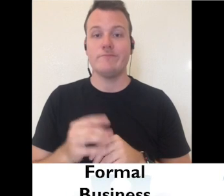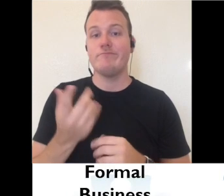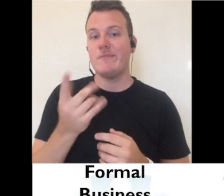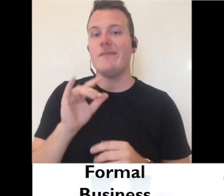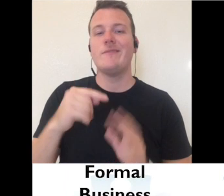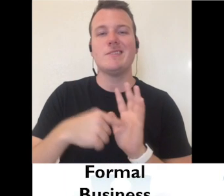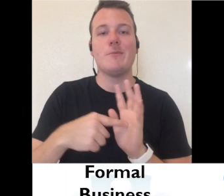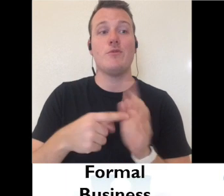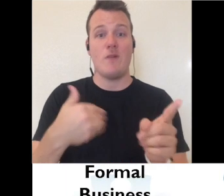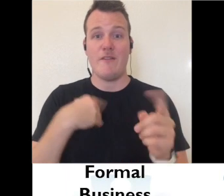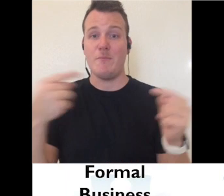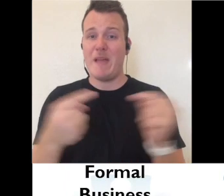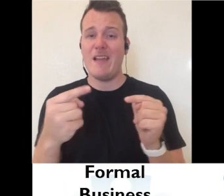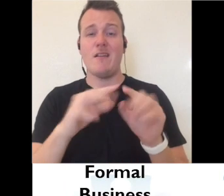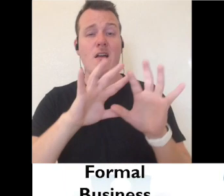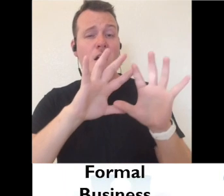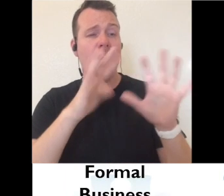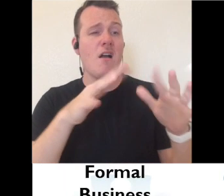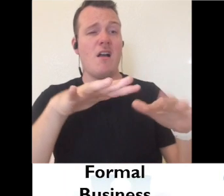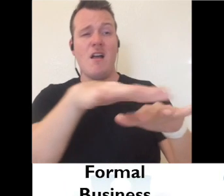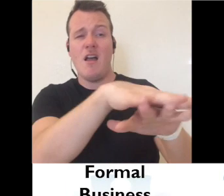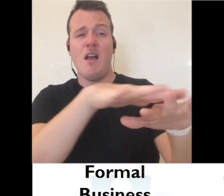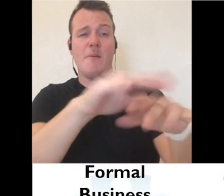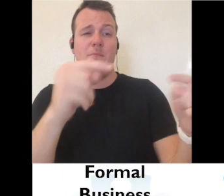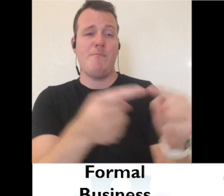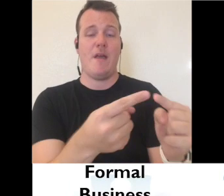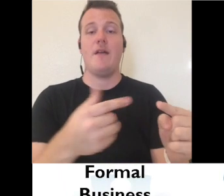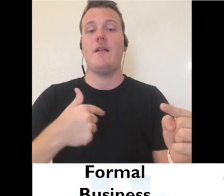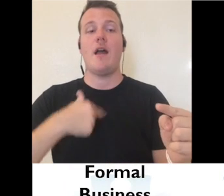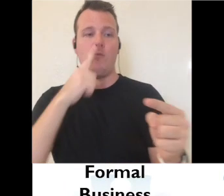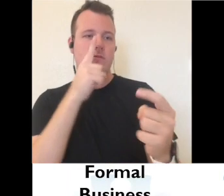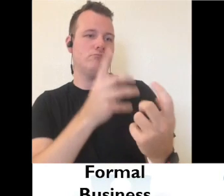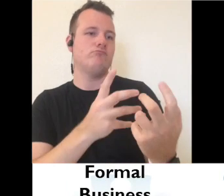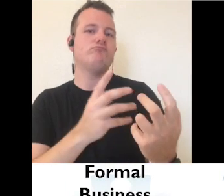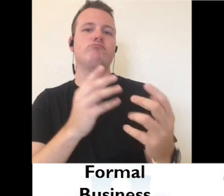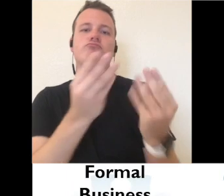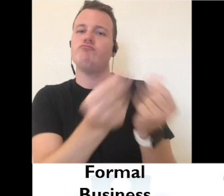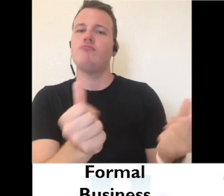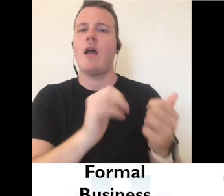costs, increase speed, expand the reach, eliminate inefficiency on and on with